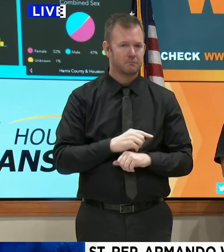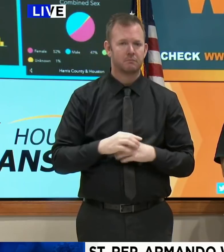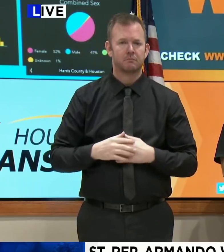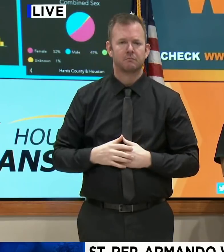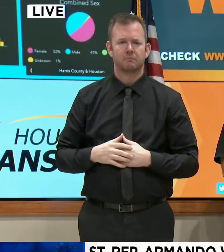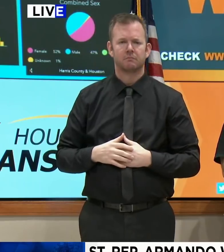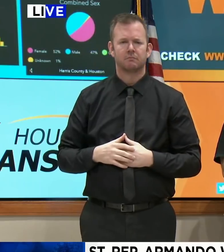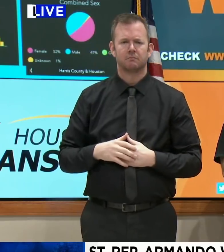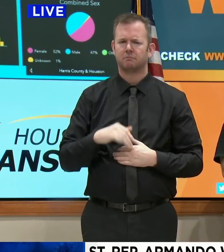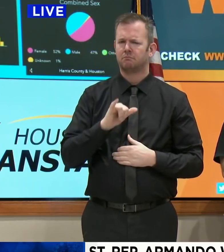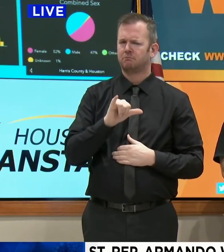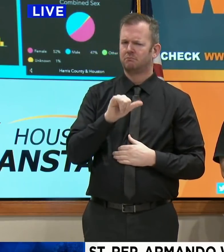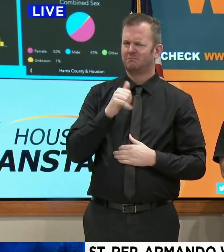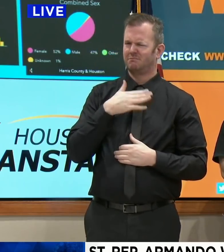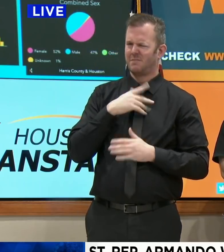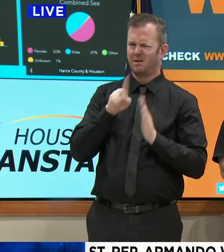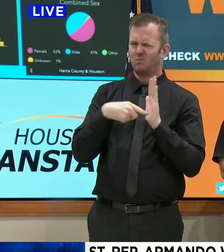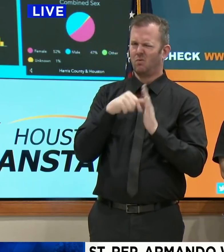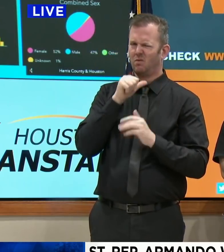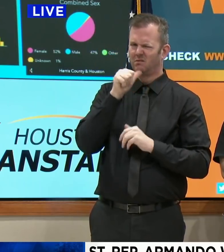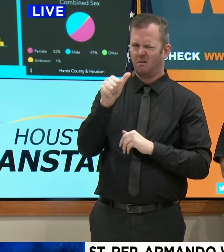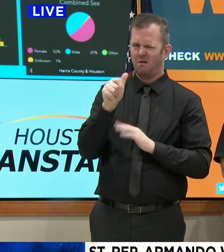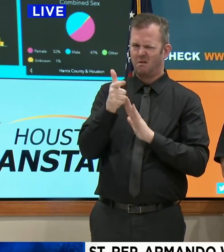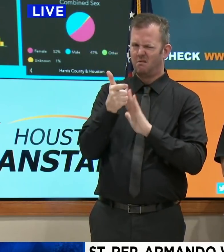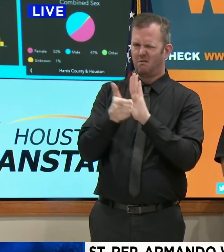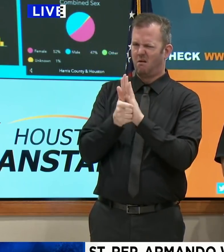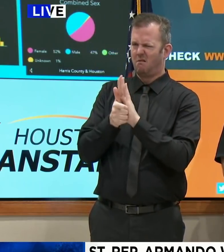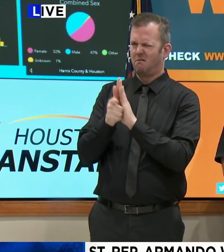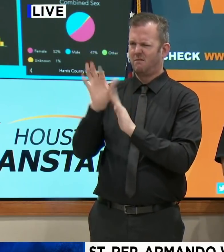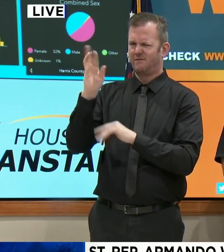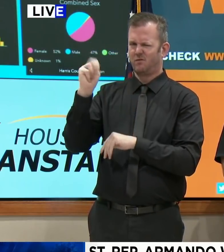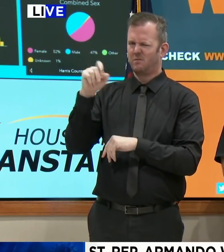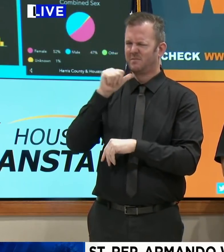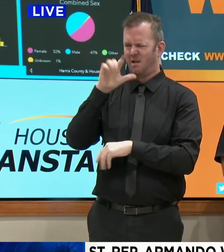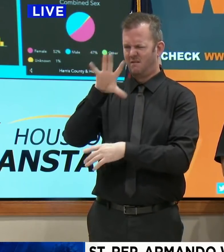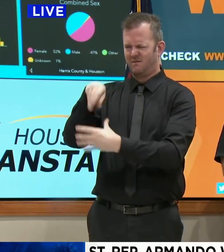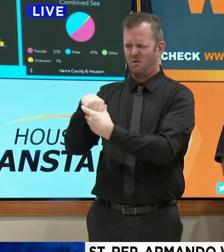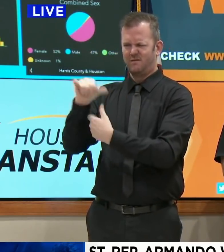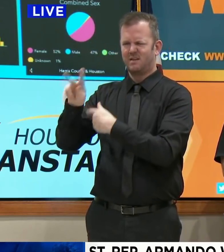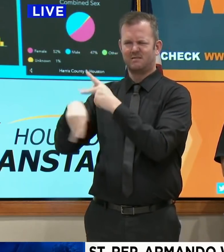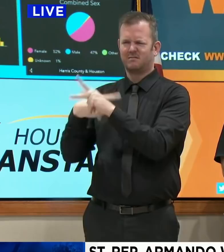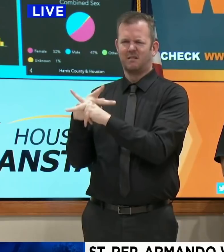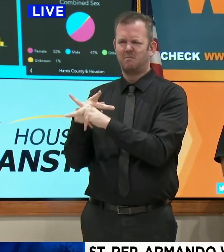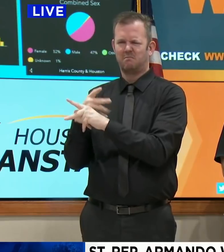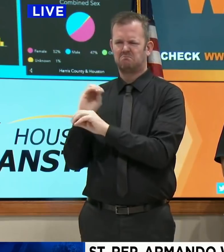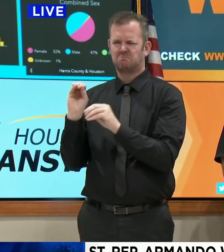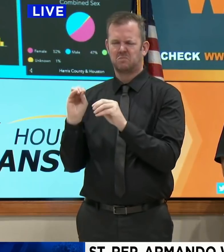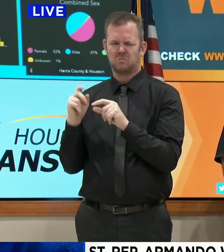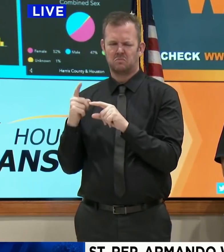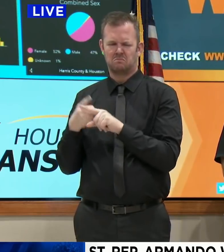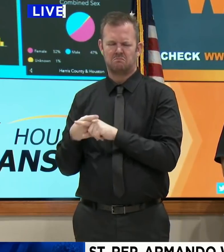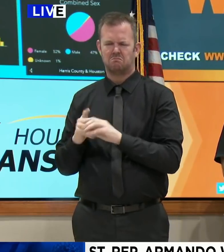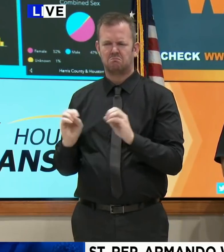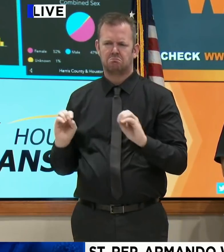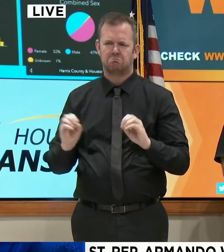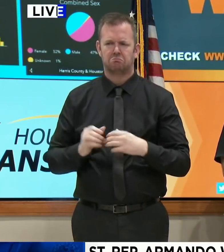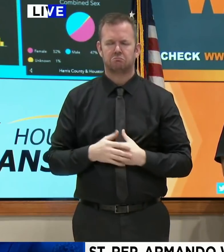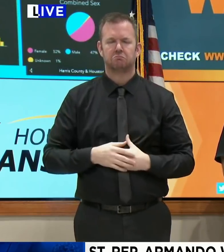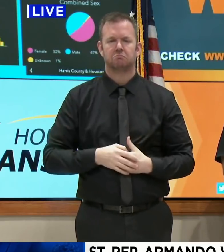contracts in relation to any recovery daughter. recovery daughter. >> No I don’t buy that that’s No I don’t buy that that’s not that’s not the rule. not that’s not the rule. That’s not my my practice